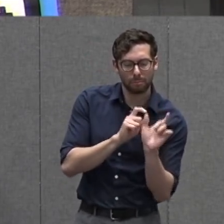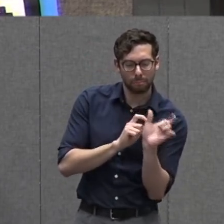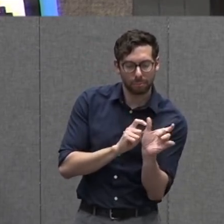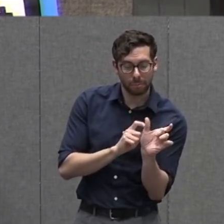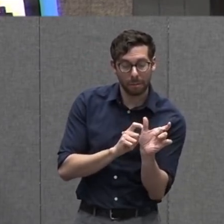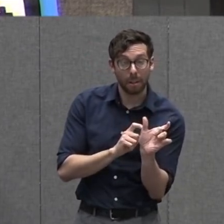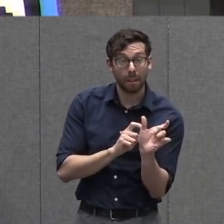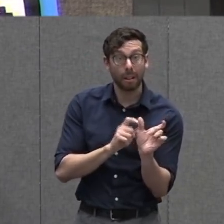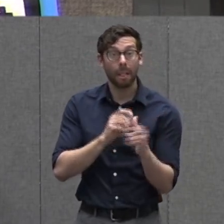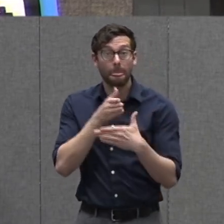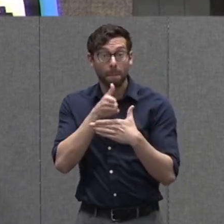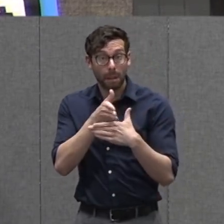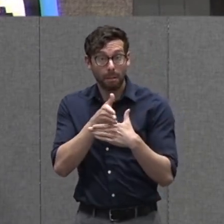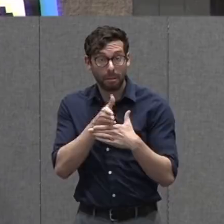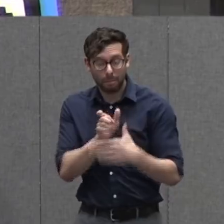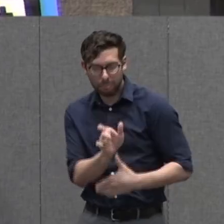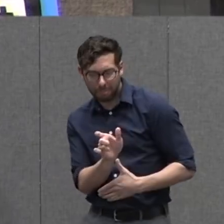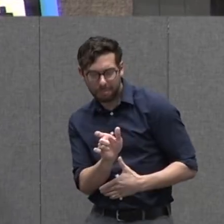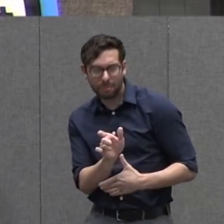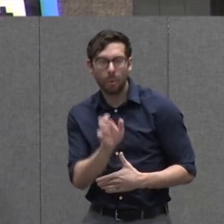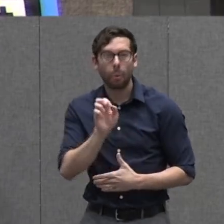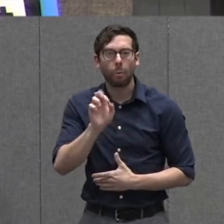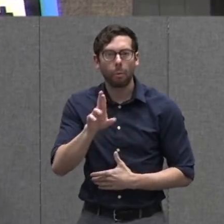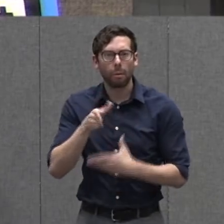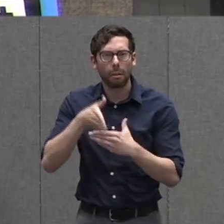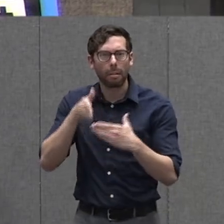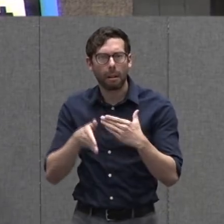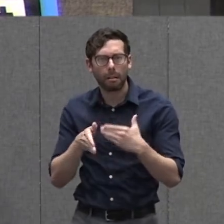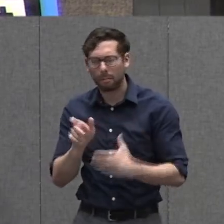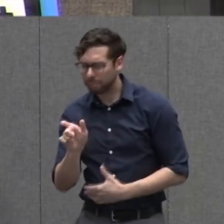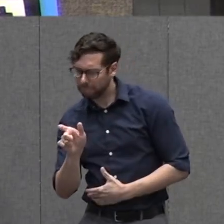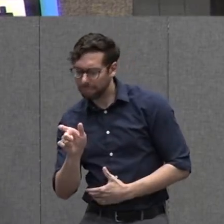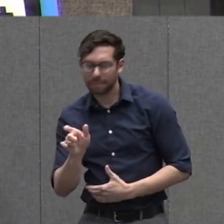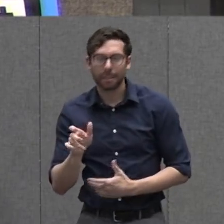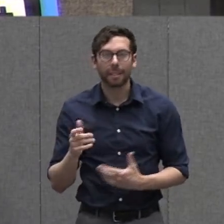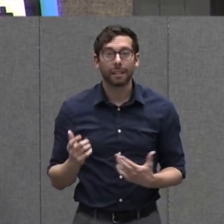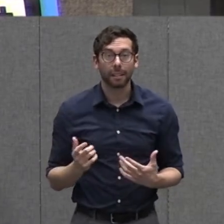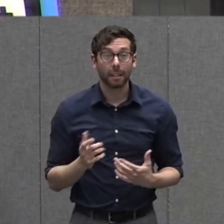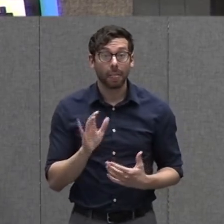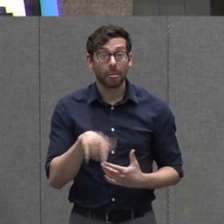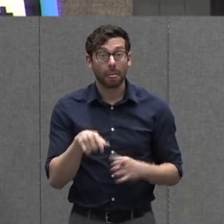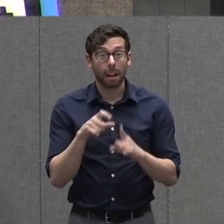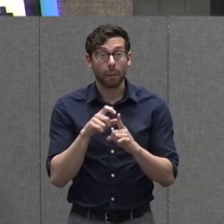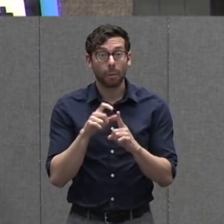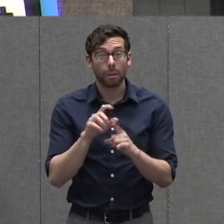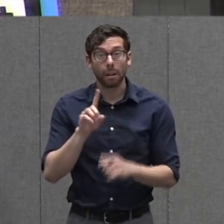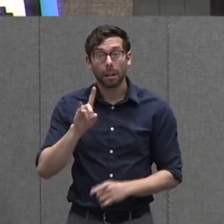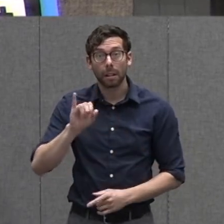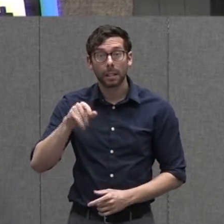So, this word disperse is really important. But what I'm going to do is to organize my piles,